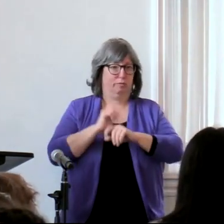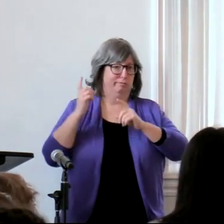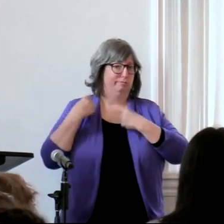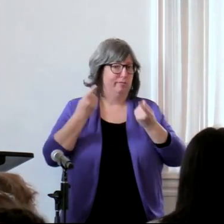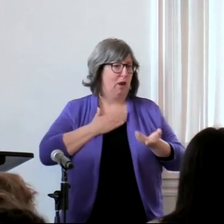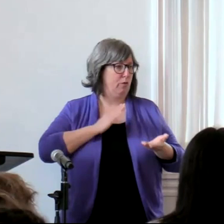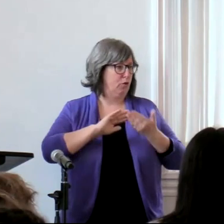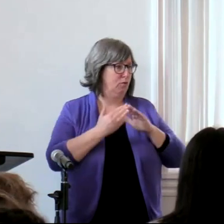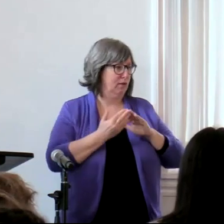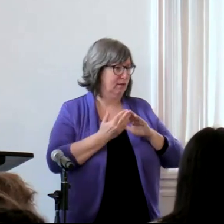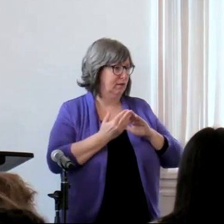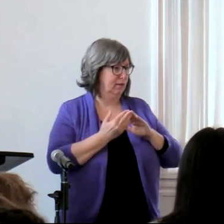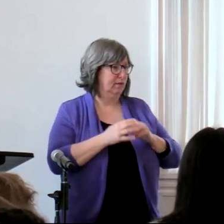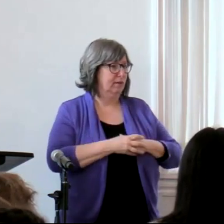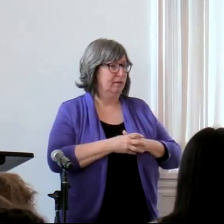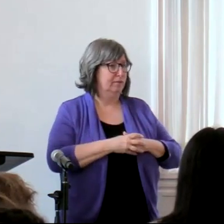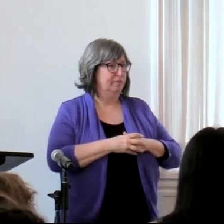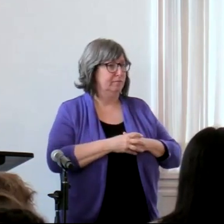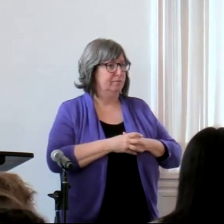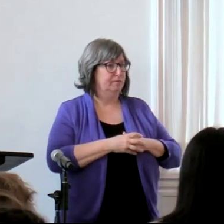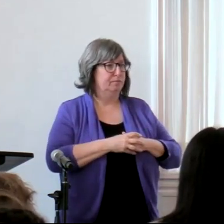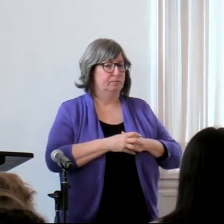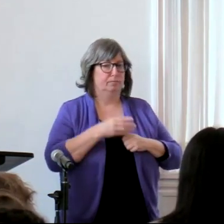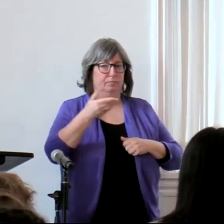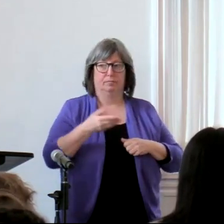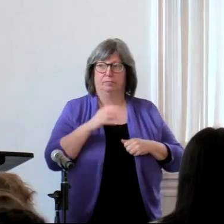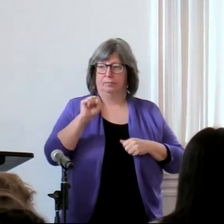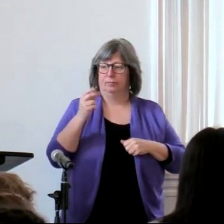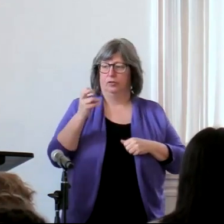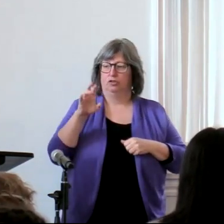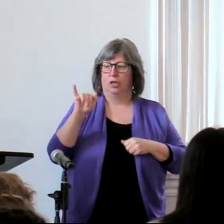in our communities. Now I would like to invite Sherry Costa-Lorenz up ,